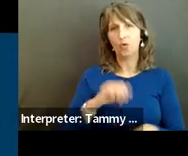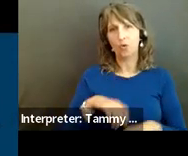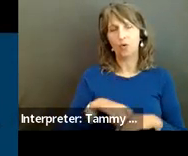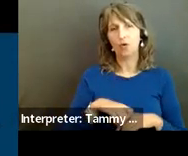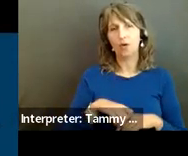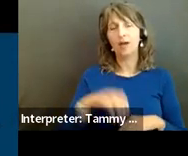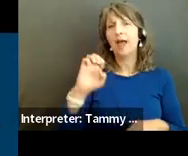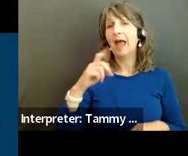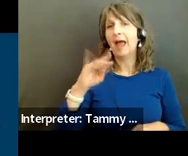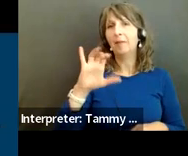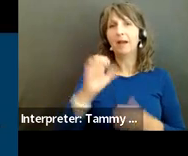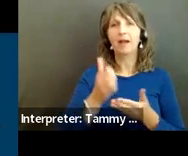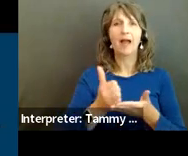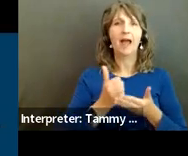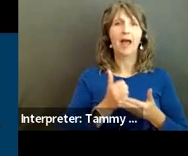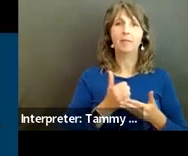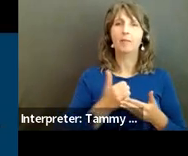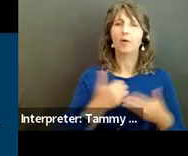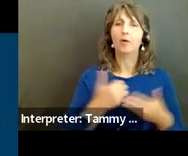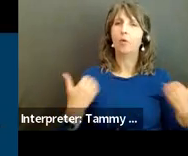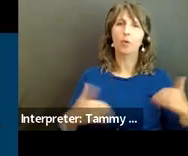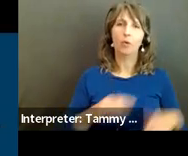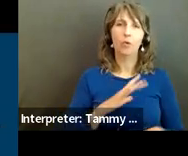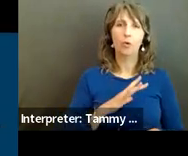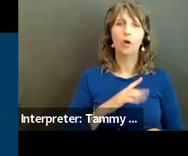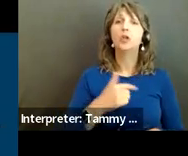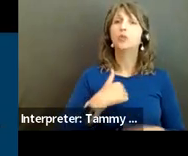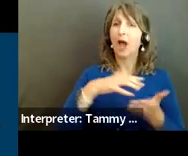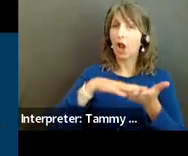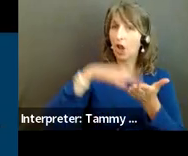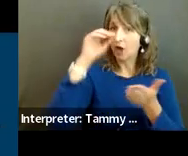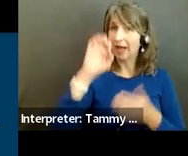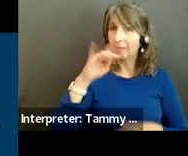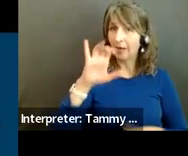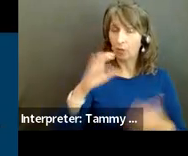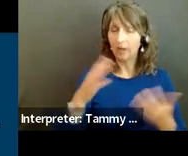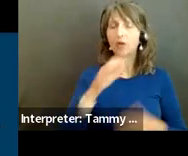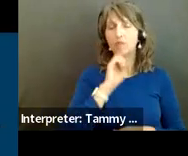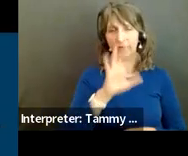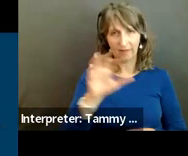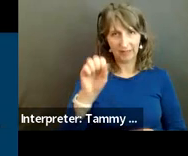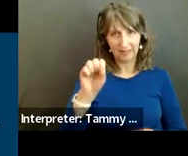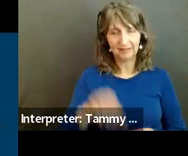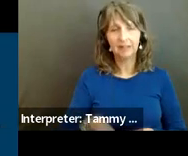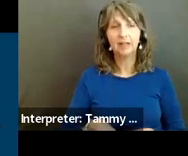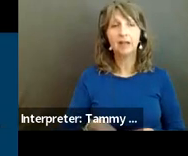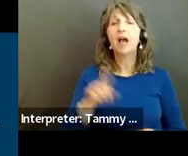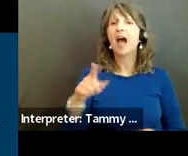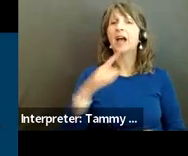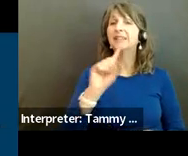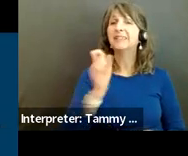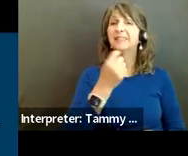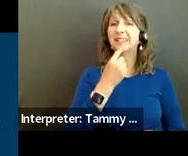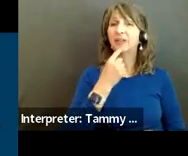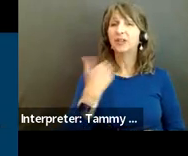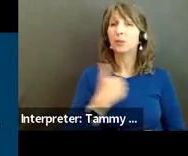So because of epic, I learned that she was a 55 year old female indeed. Had aggressive breast cancer treated with surgery.